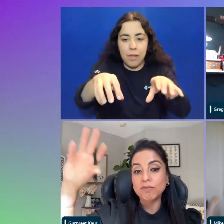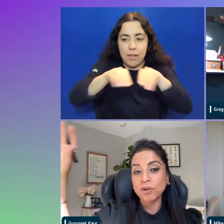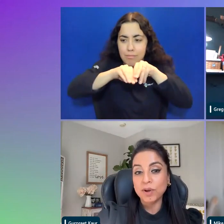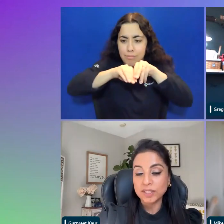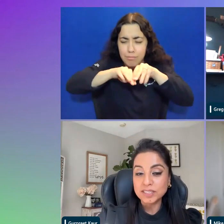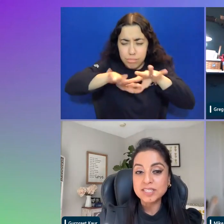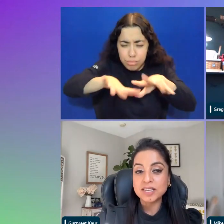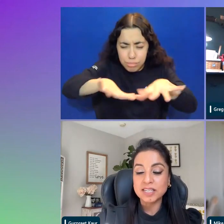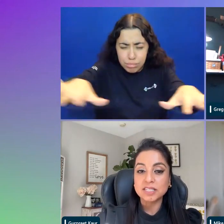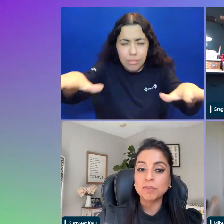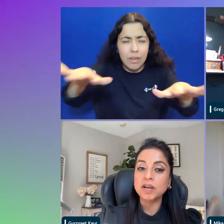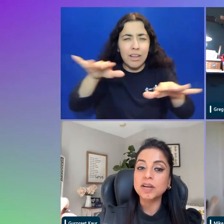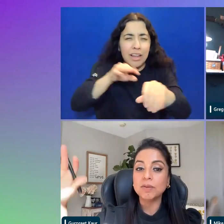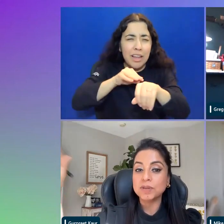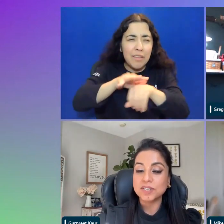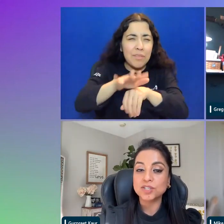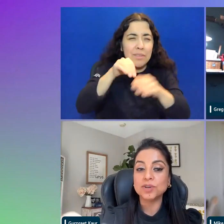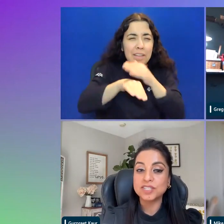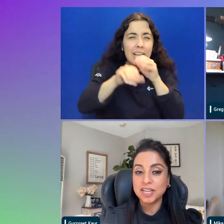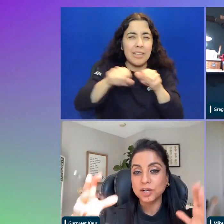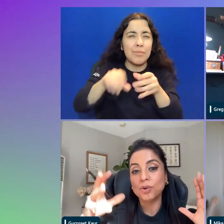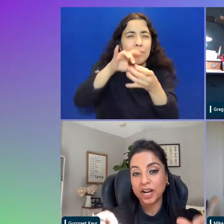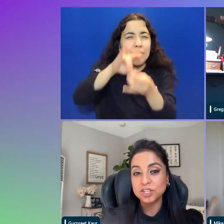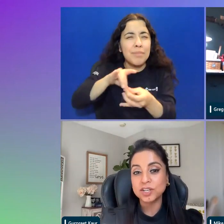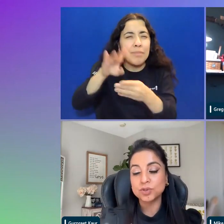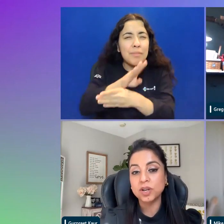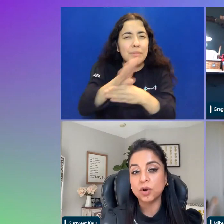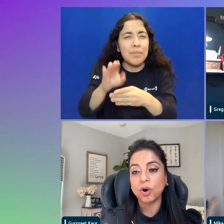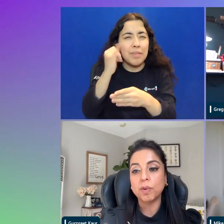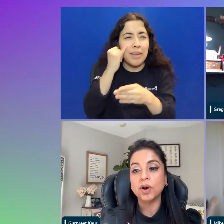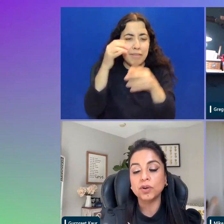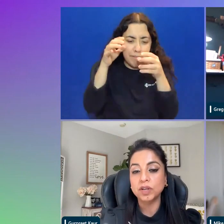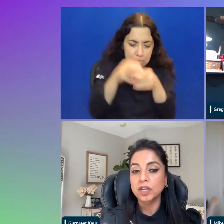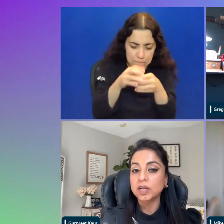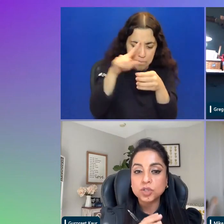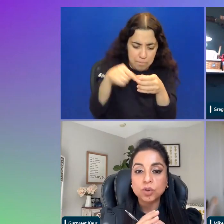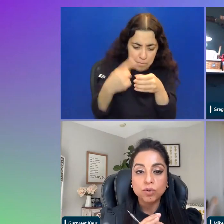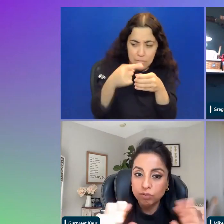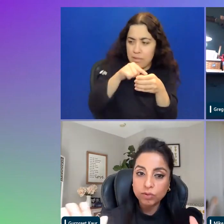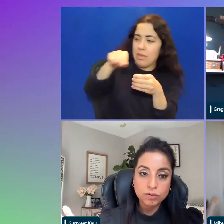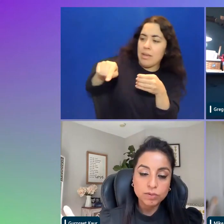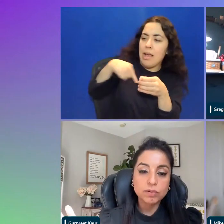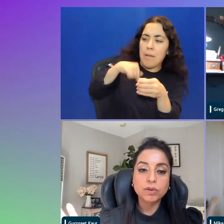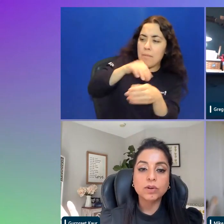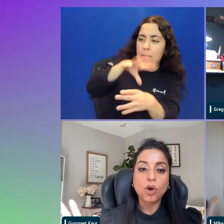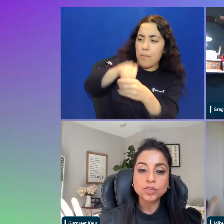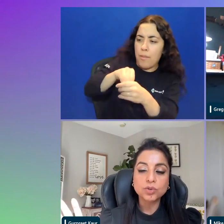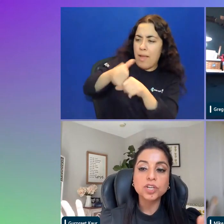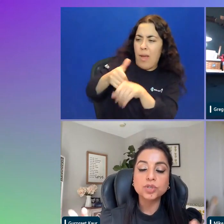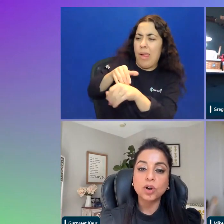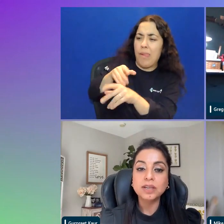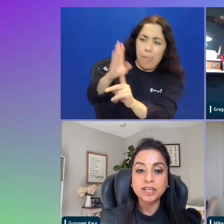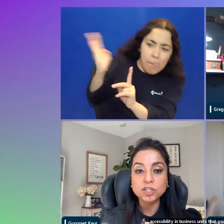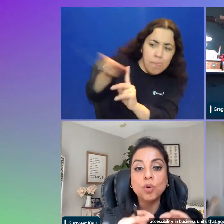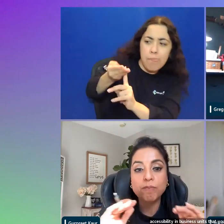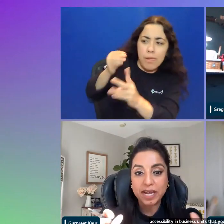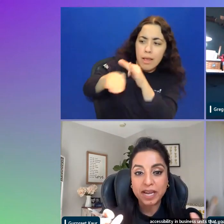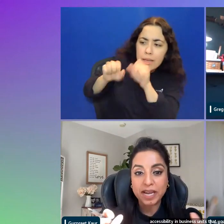accessibility in business units that you are actually, truly not part of. So long story short, there is no best way. I think